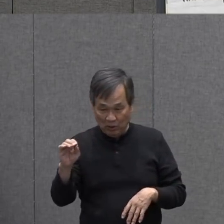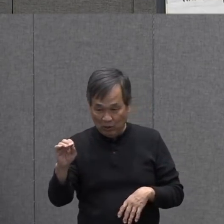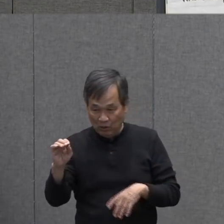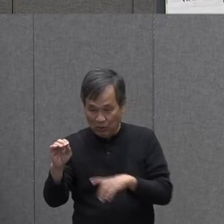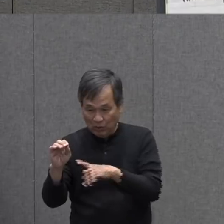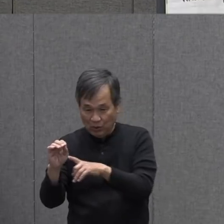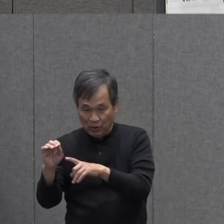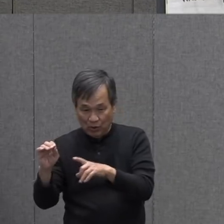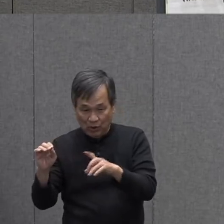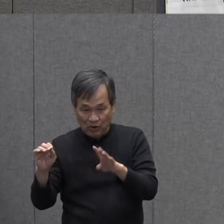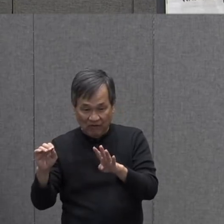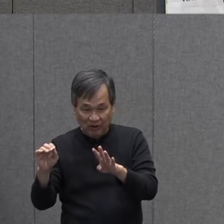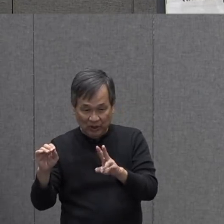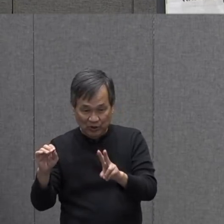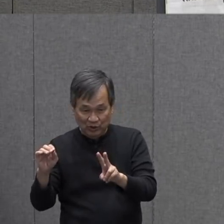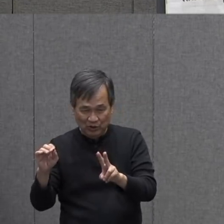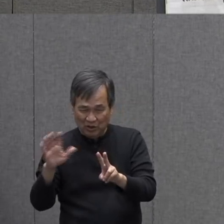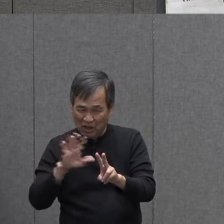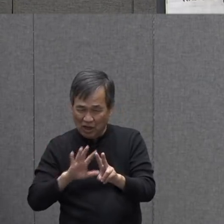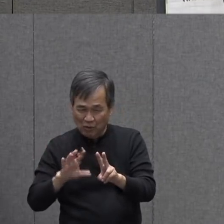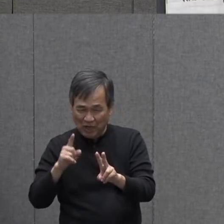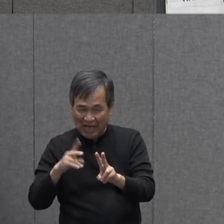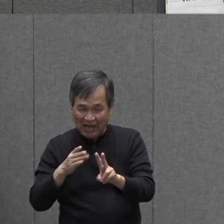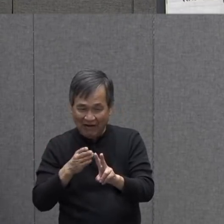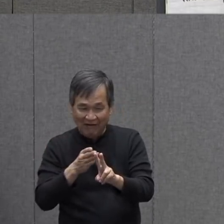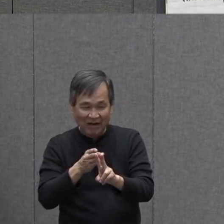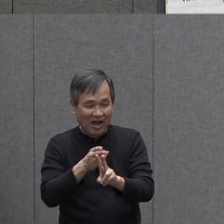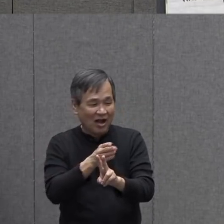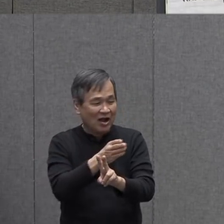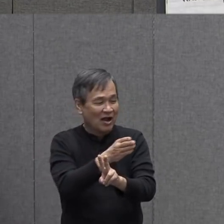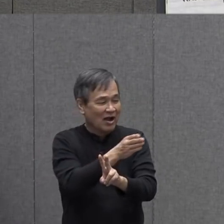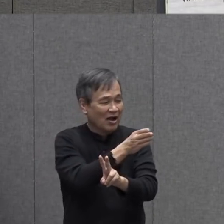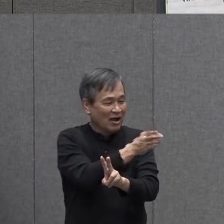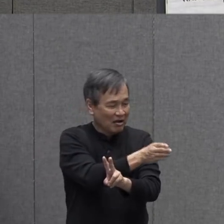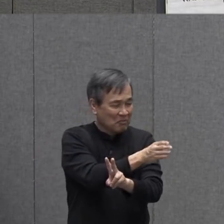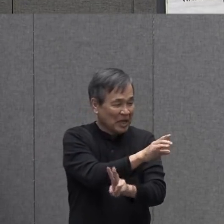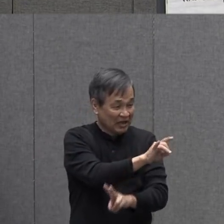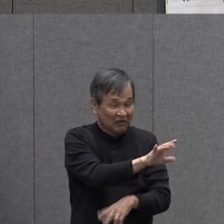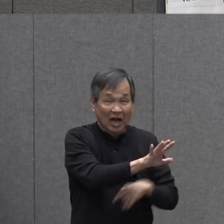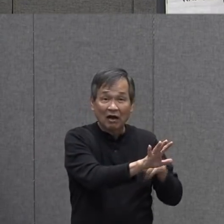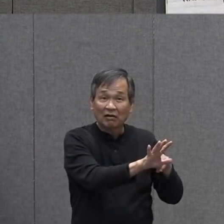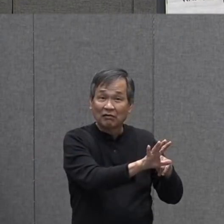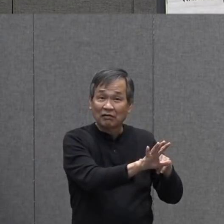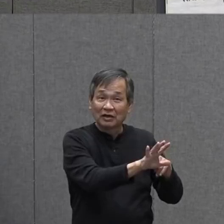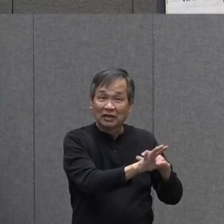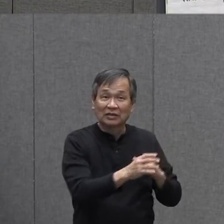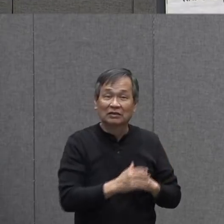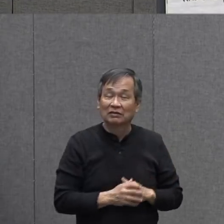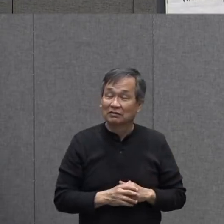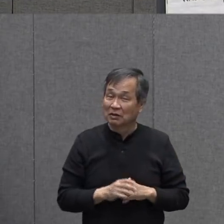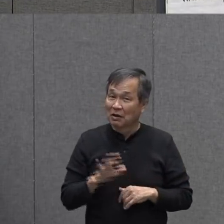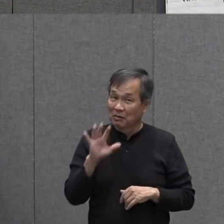Yeah, if you're thinking 42 is here, right, 85 would probably go about here. So 42's in the half spot.